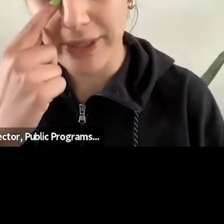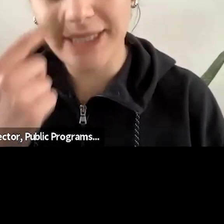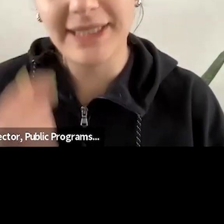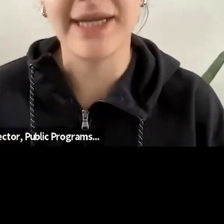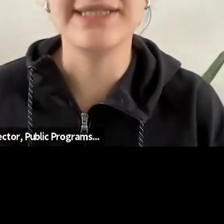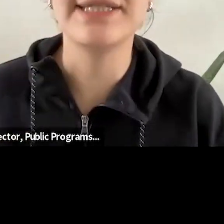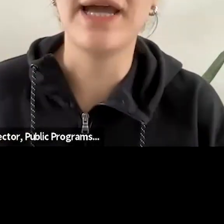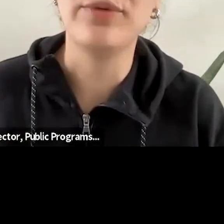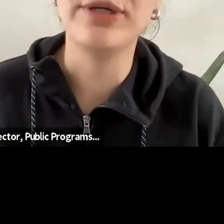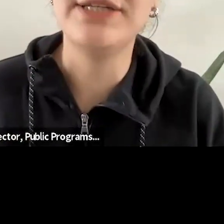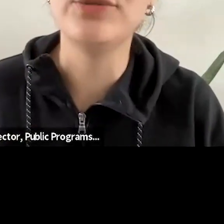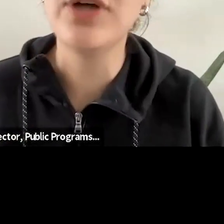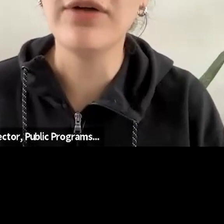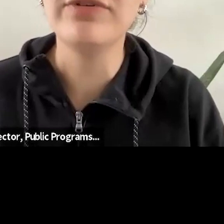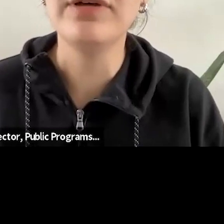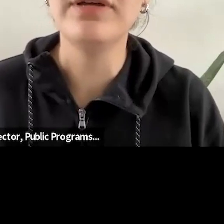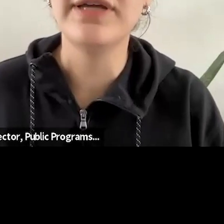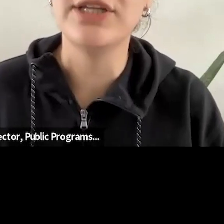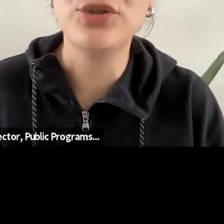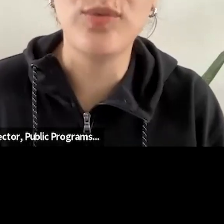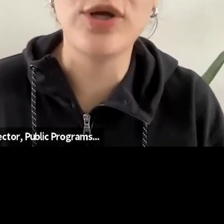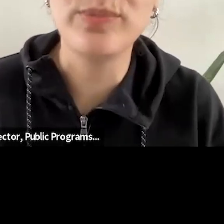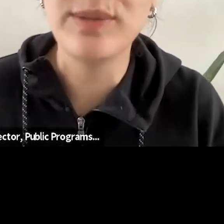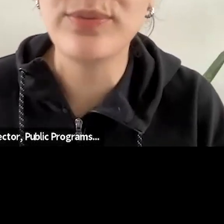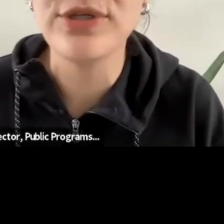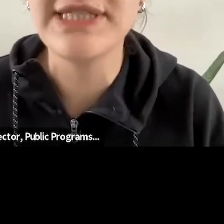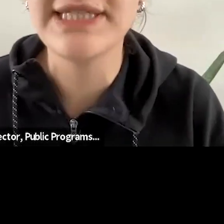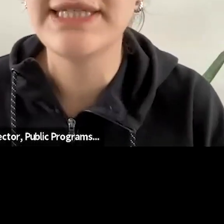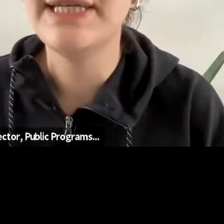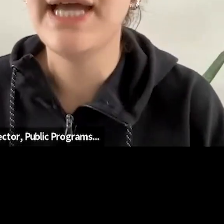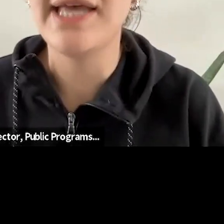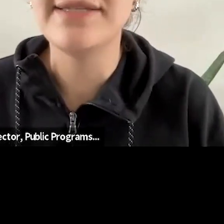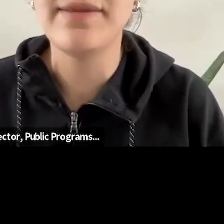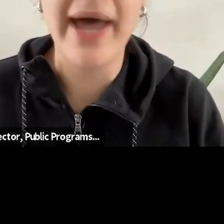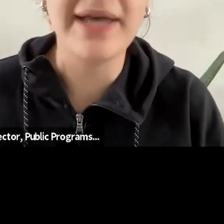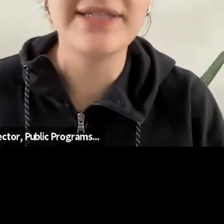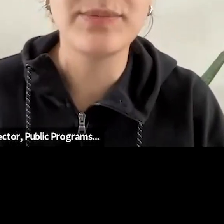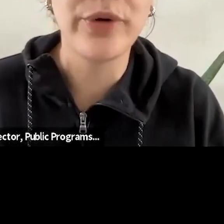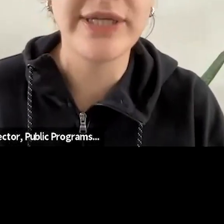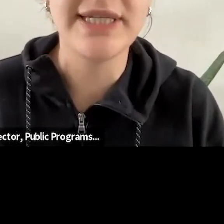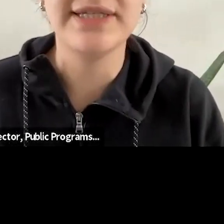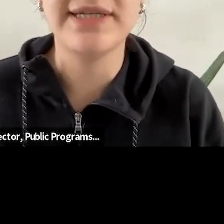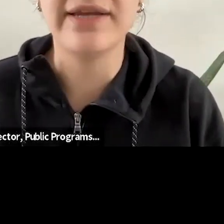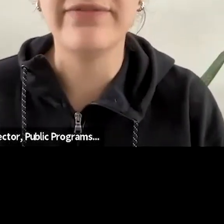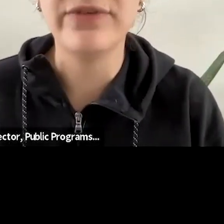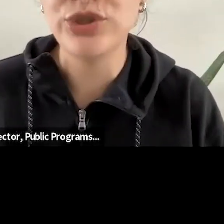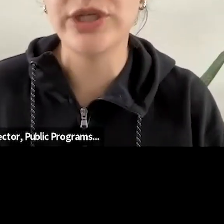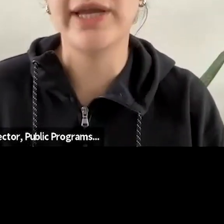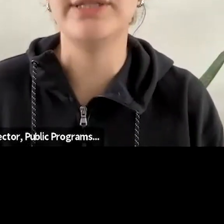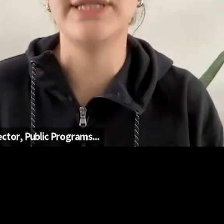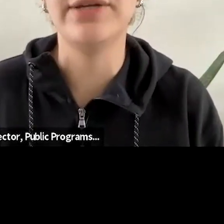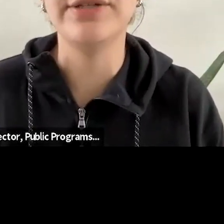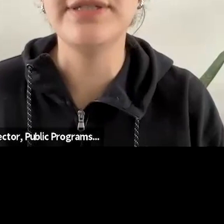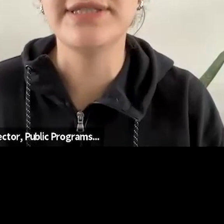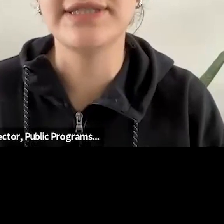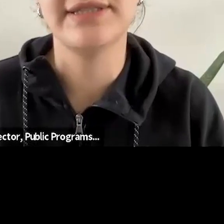We recognize the Gabrieleno-Tongva and Chumash peoples as the past, present and future caretakers